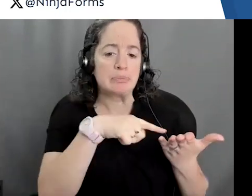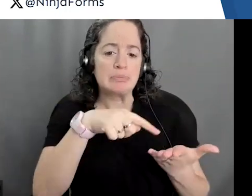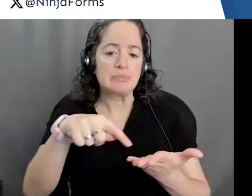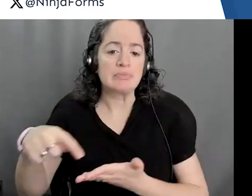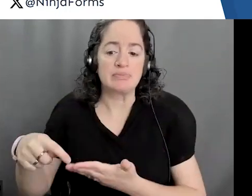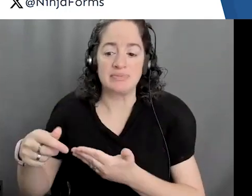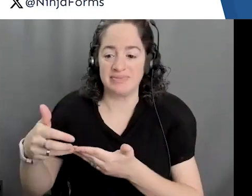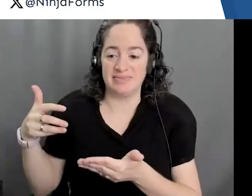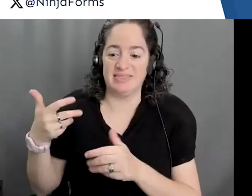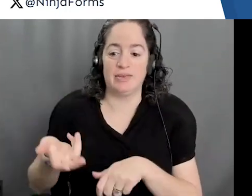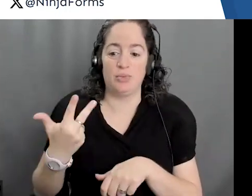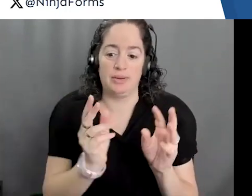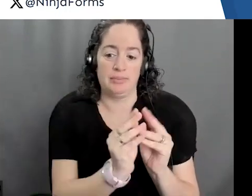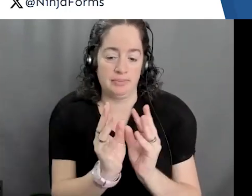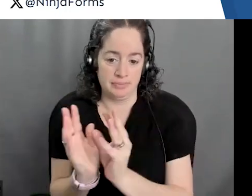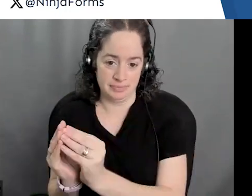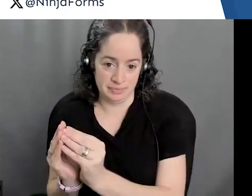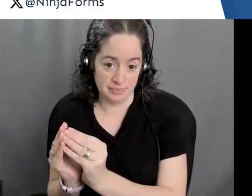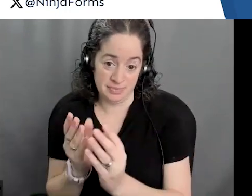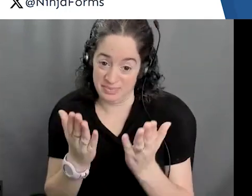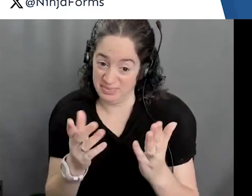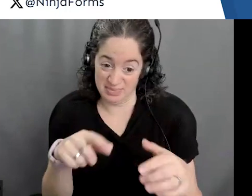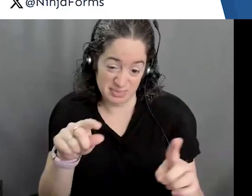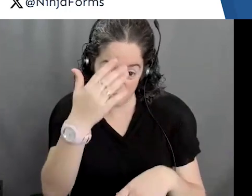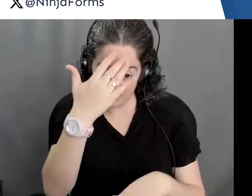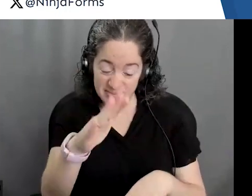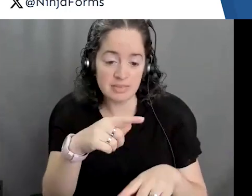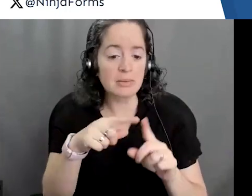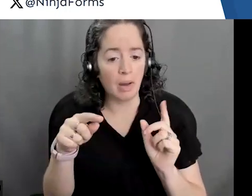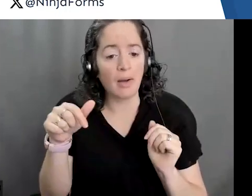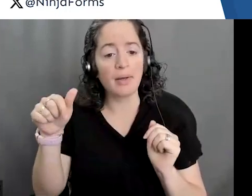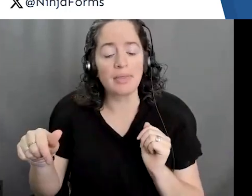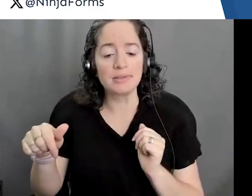Ninja Forms, if you're not familiar with them, is one of WordPress's oldest form builders.